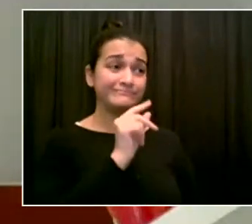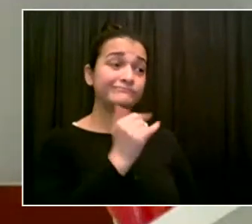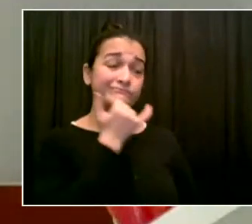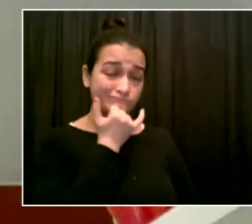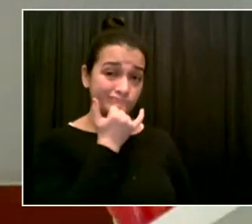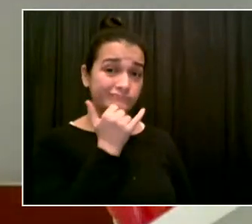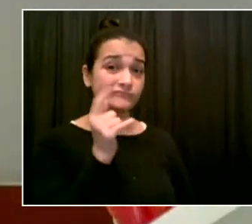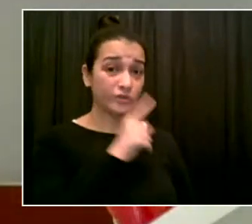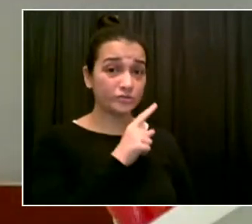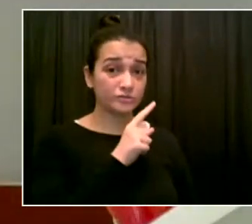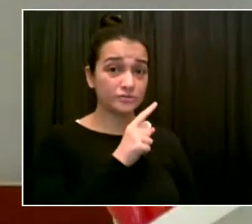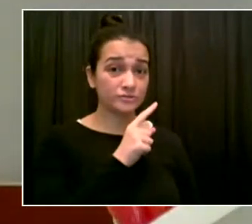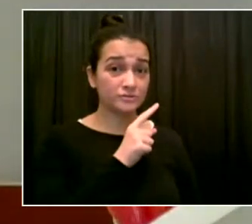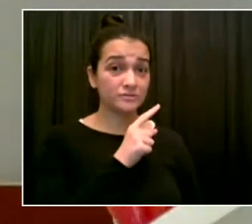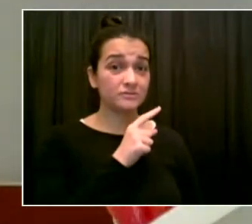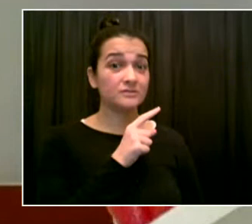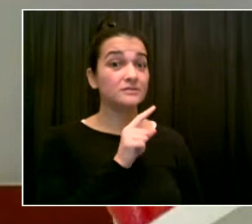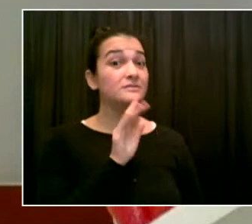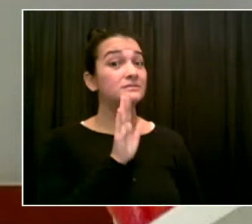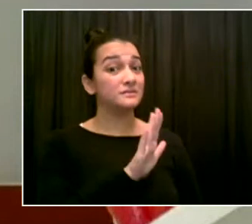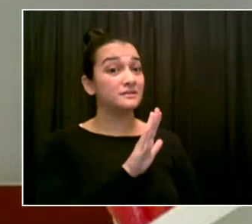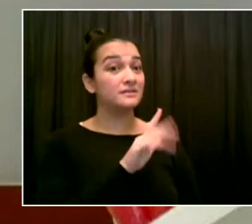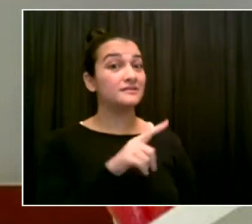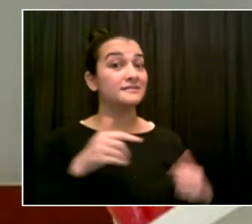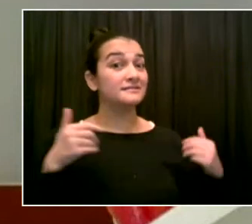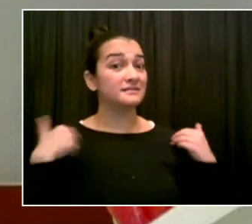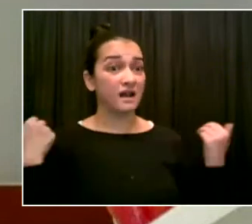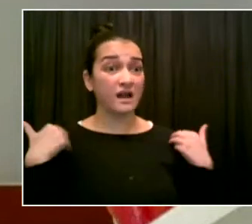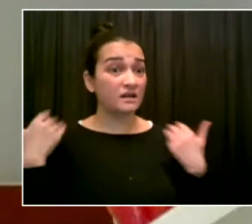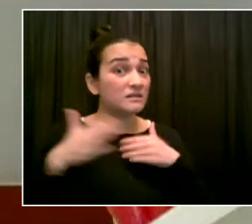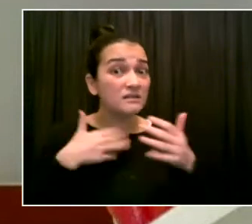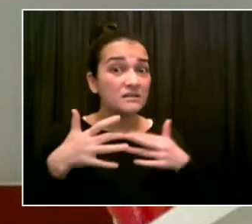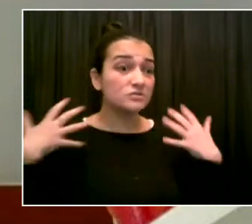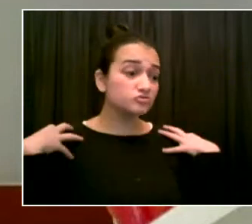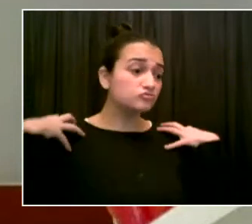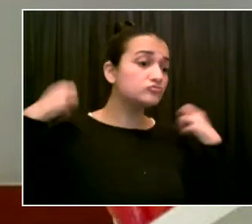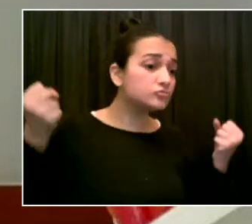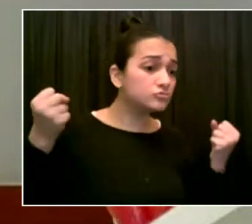THAT IS ABSOLUTELY FALSE. THAT VACCINE WILL HELP YO U STAY HETALHY.